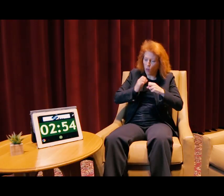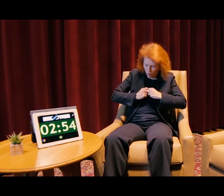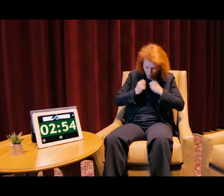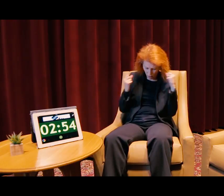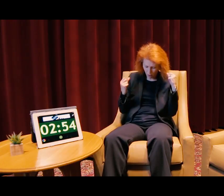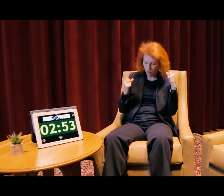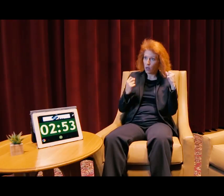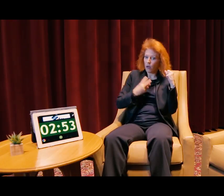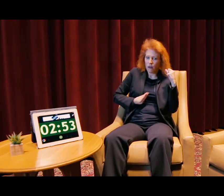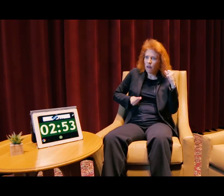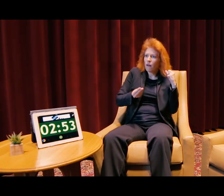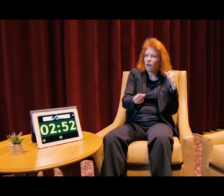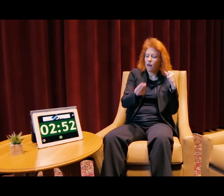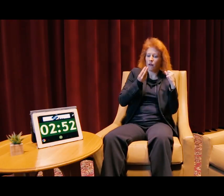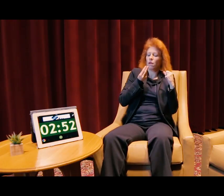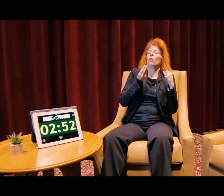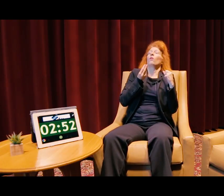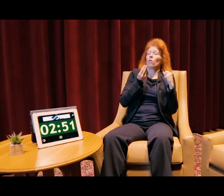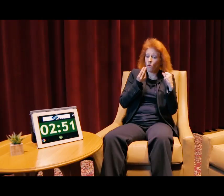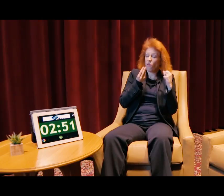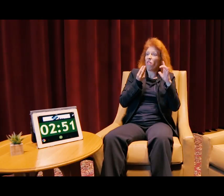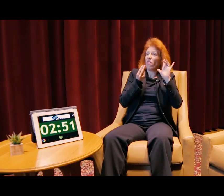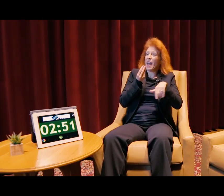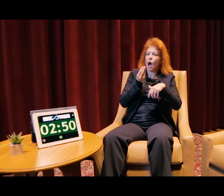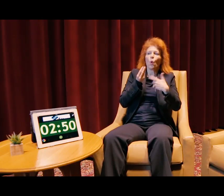And that to me is a big risk, to be able to